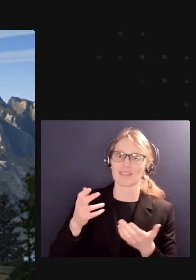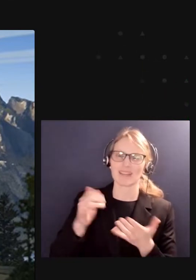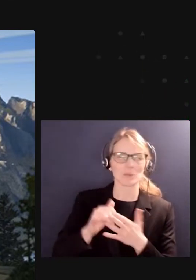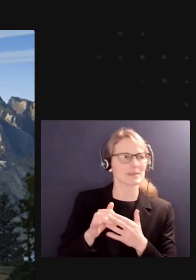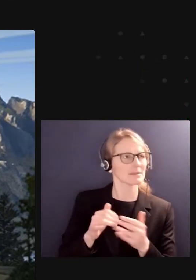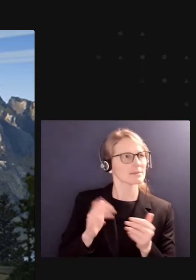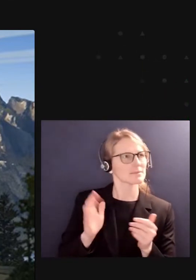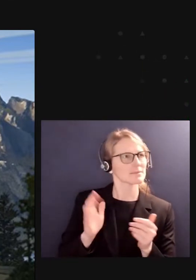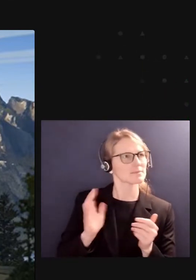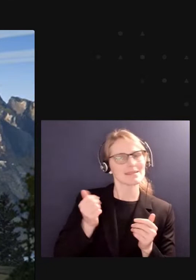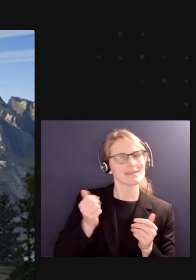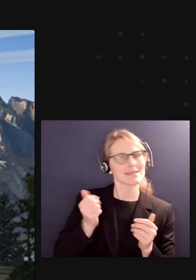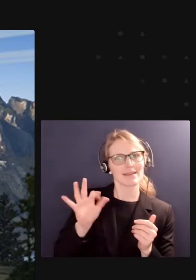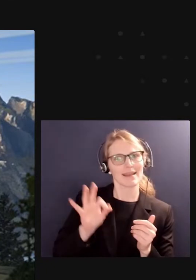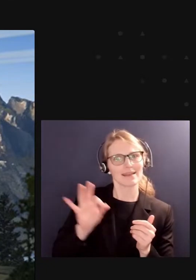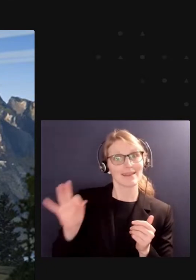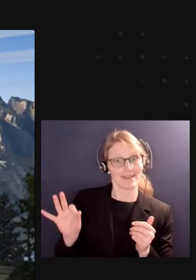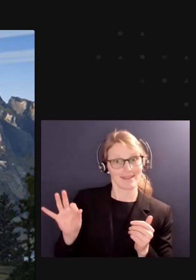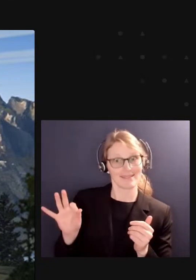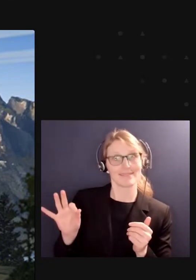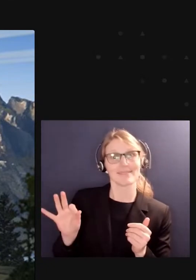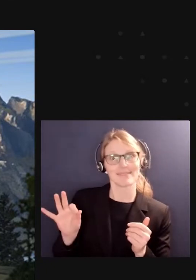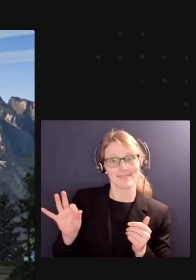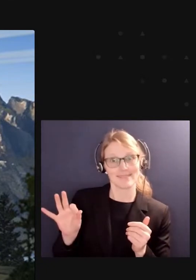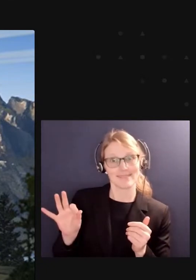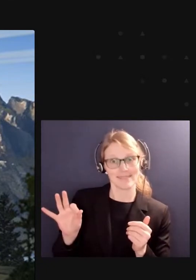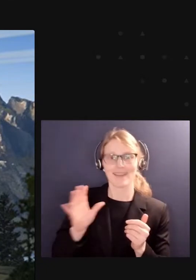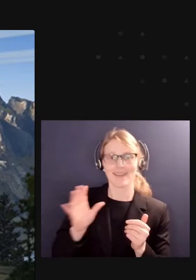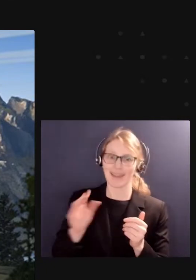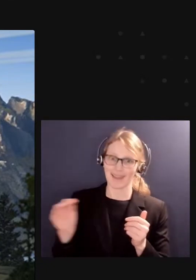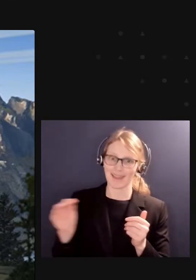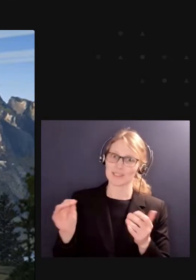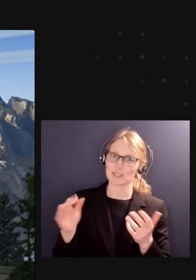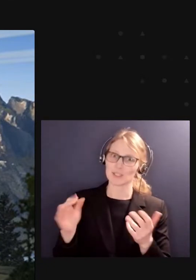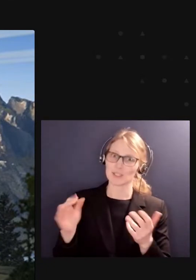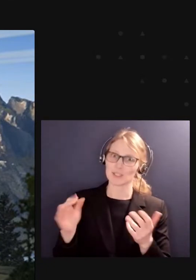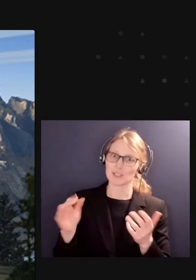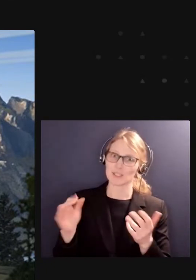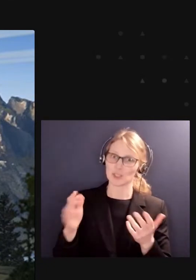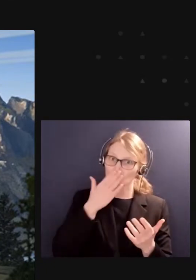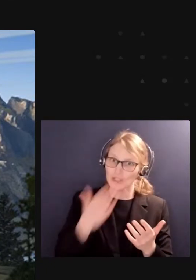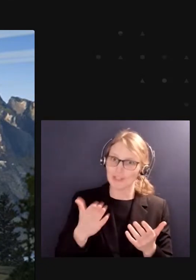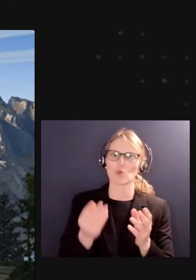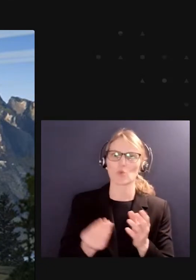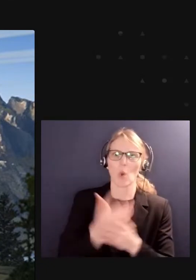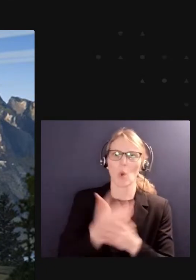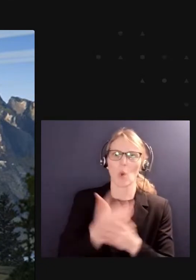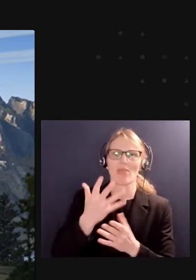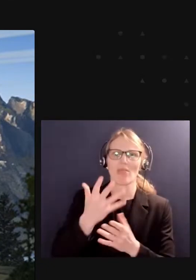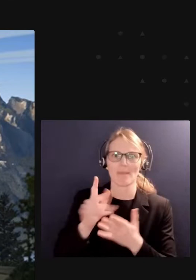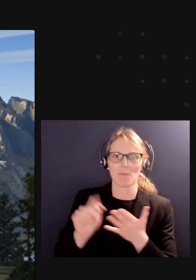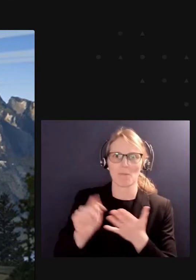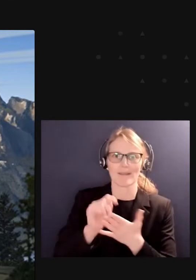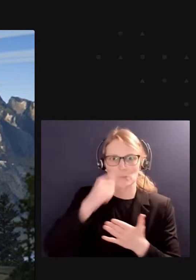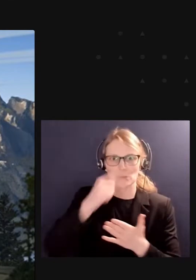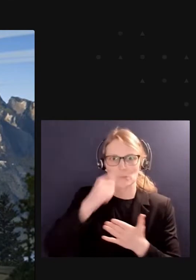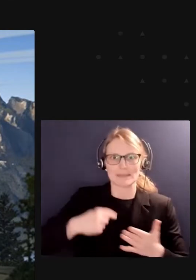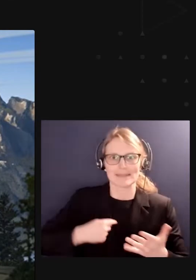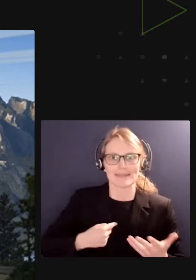And it was a good growth point for me because it was defining a lot of things, not just for me, but for others going forward.